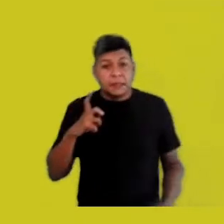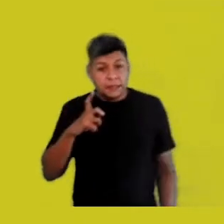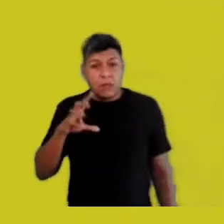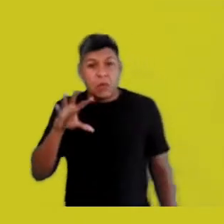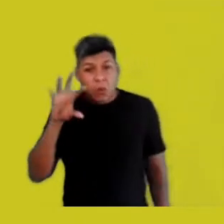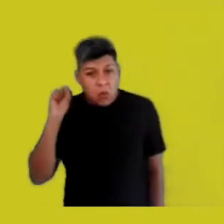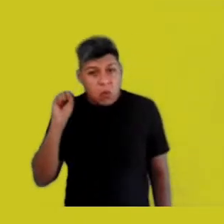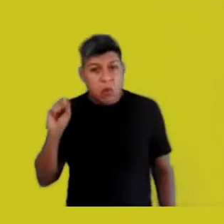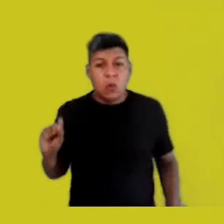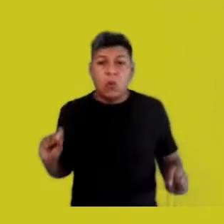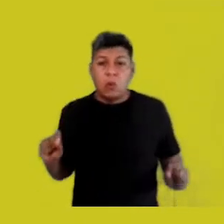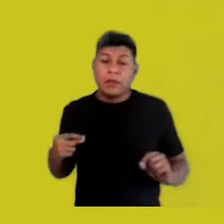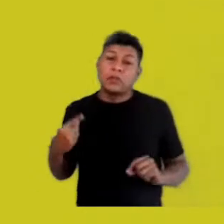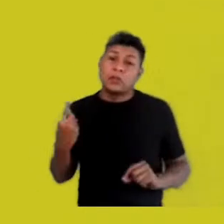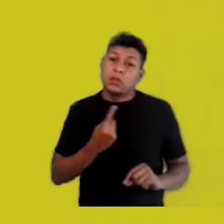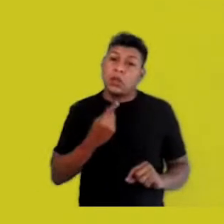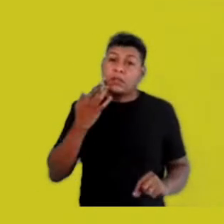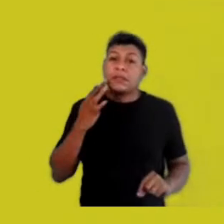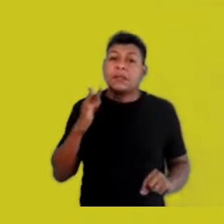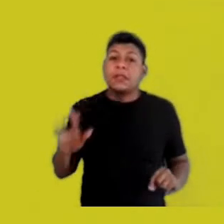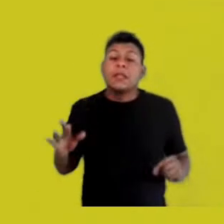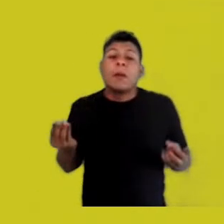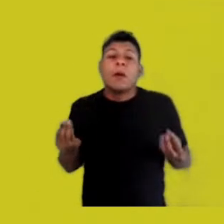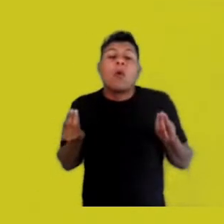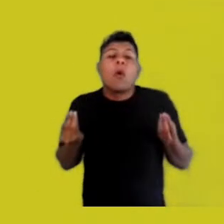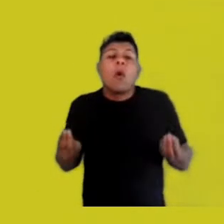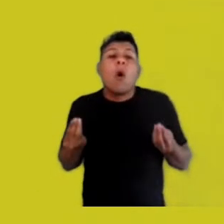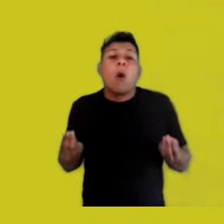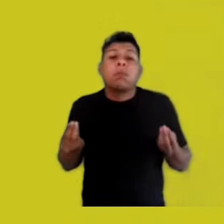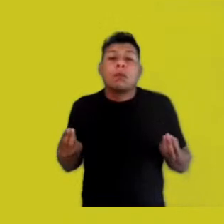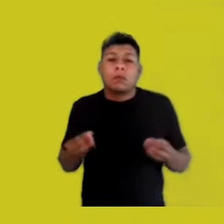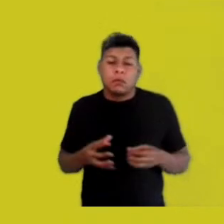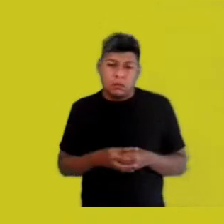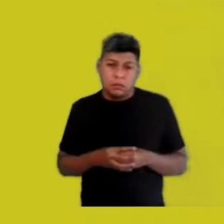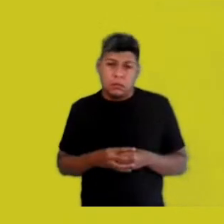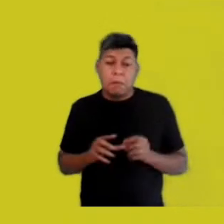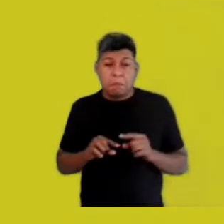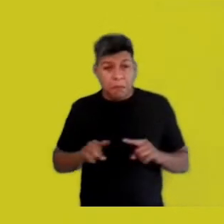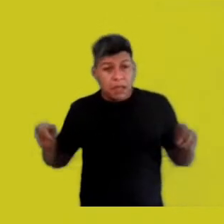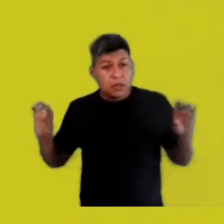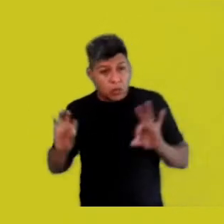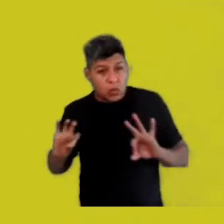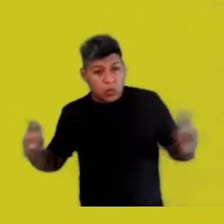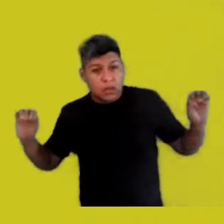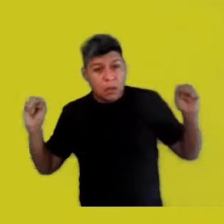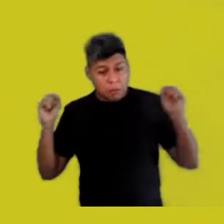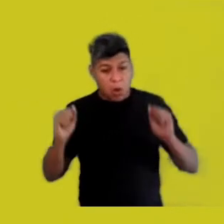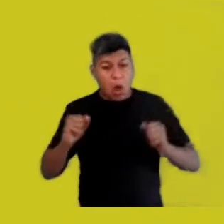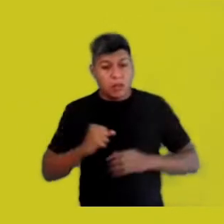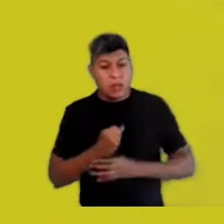is that we don’t know exactly how it is, but surely we can guarantee how it isn’t.